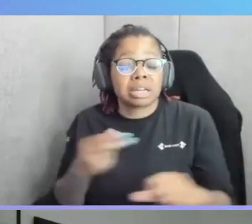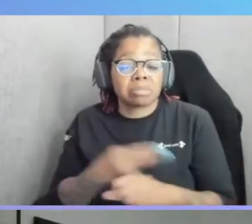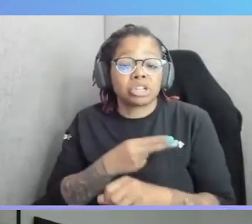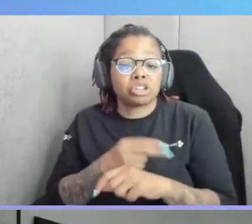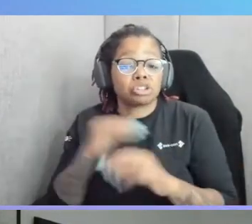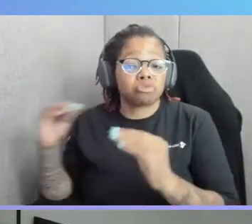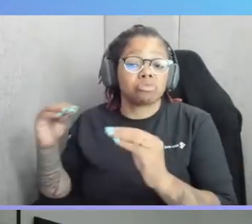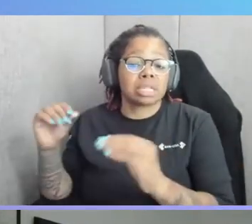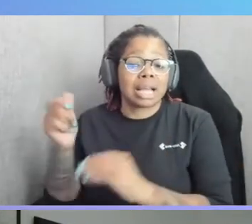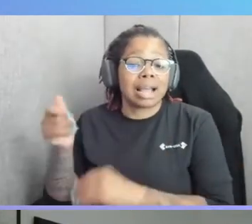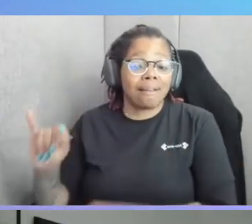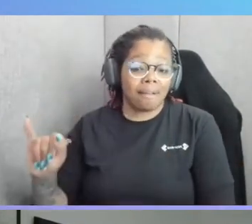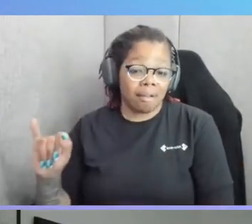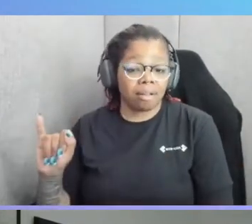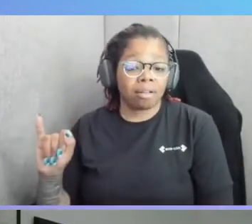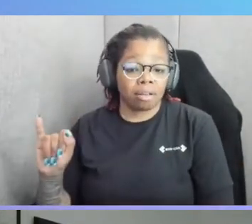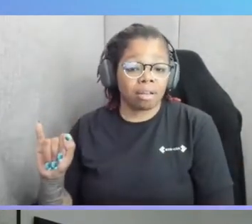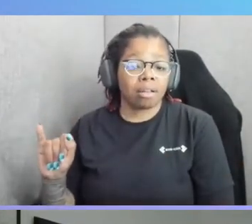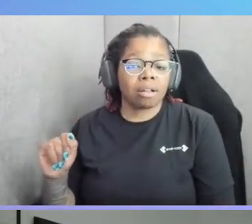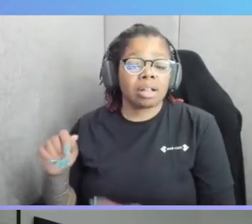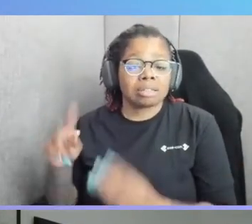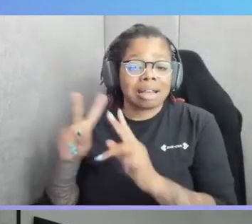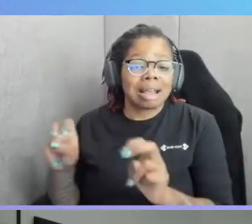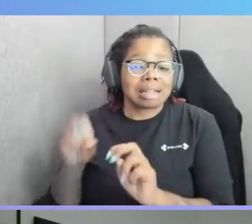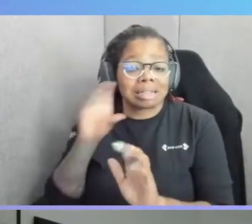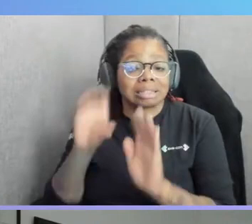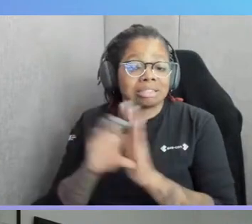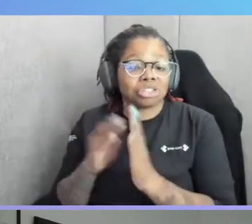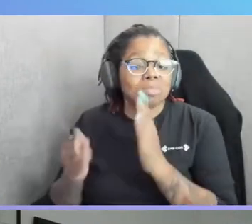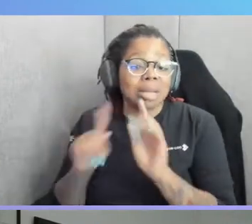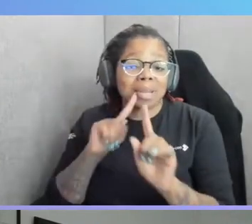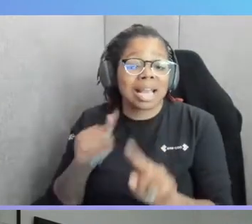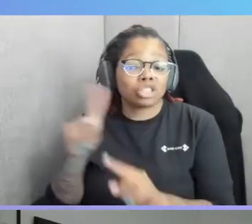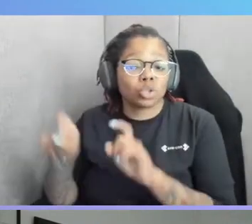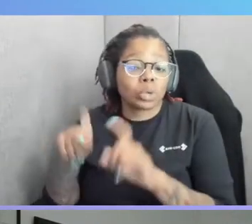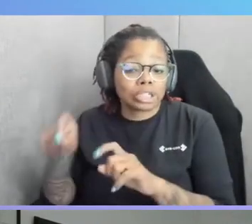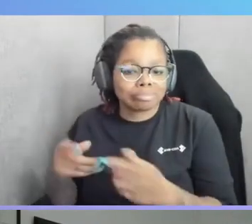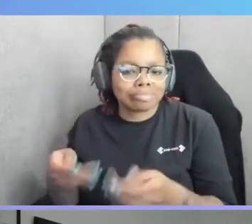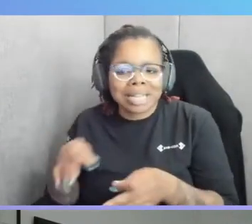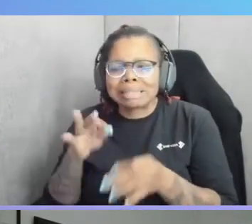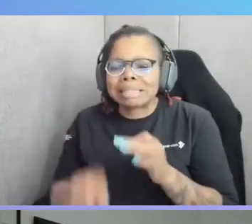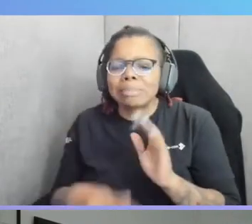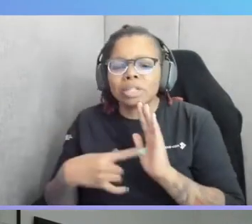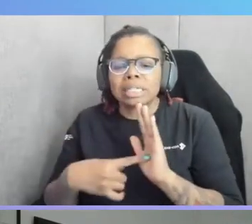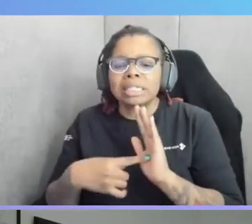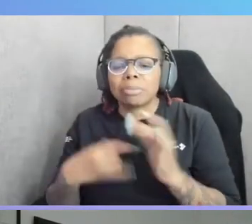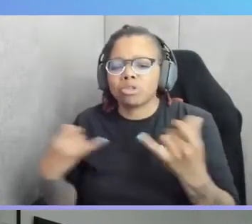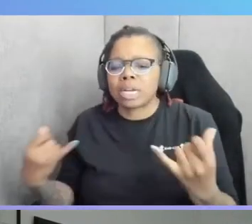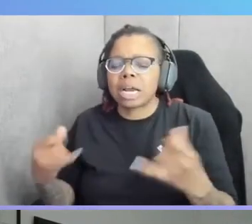to train AI to analyze the images and maybe answer queries. So a simple example of that right now would be that that you